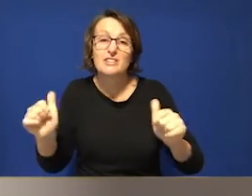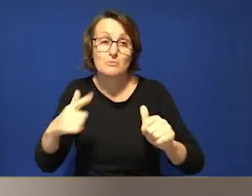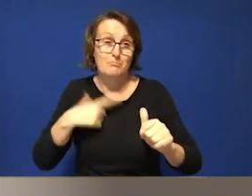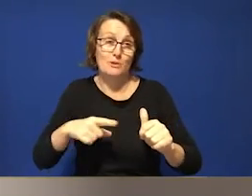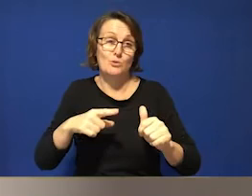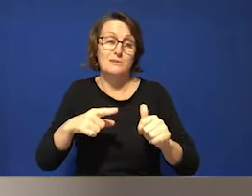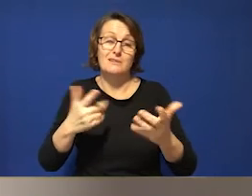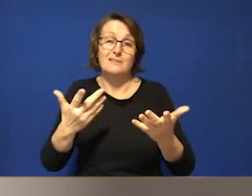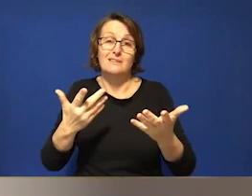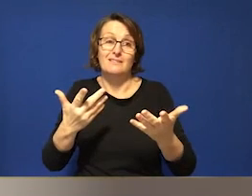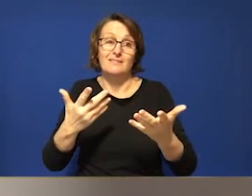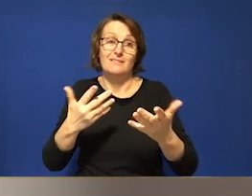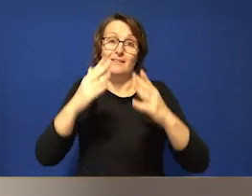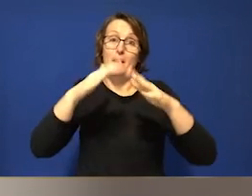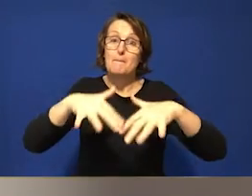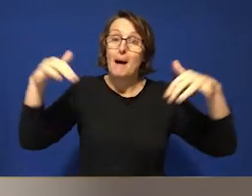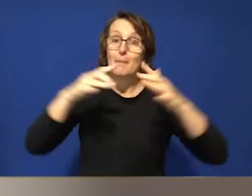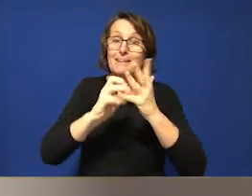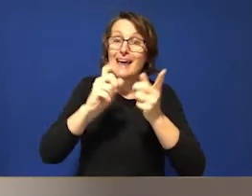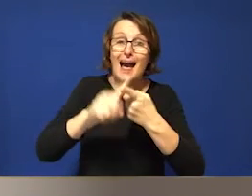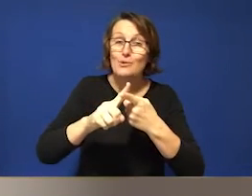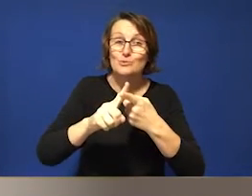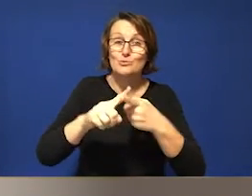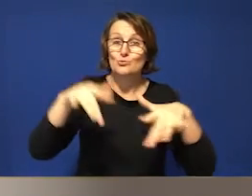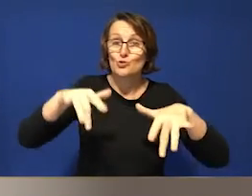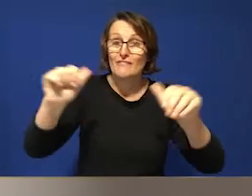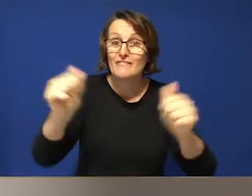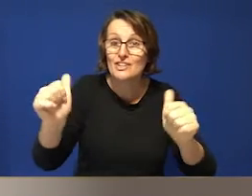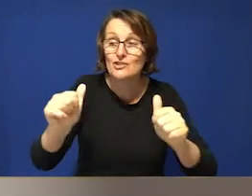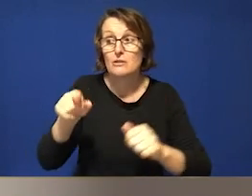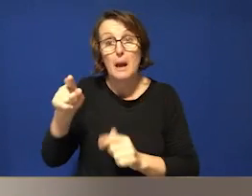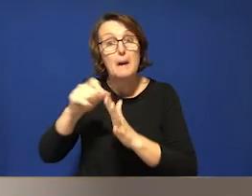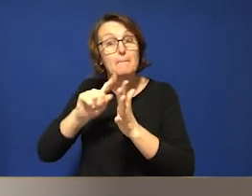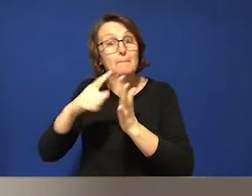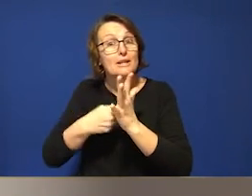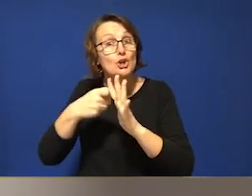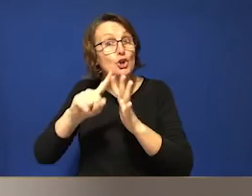He wanted a much more sort of civic and urban kind of building. He wants a building set back further from Burke street.